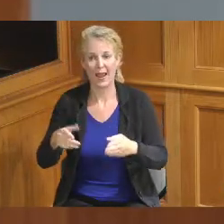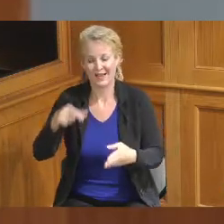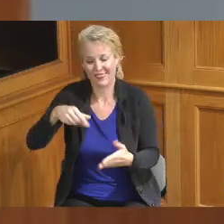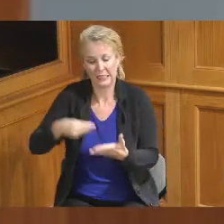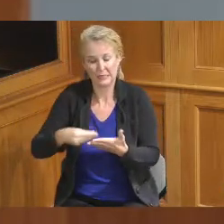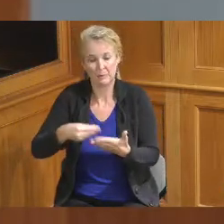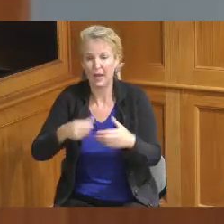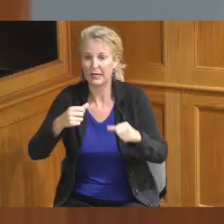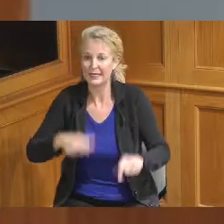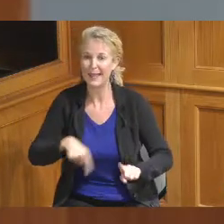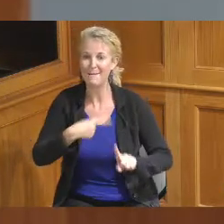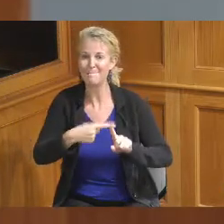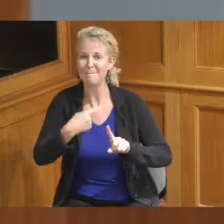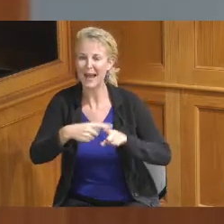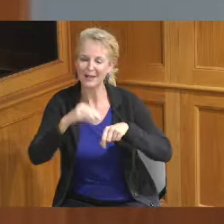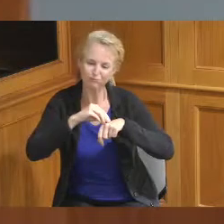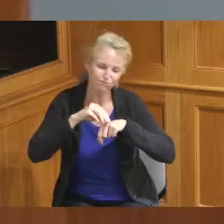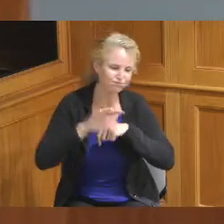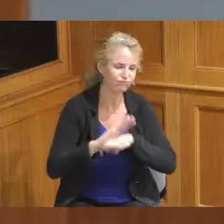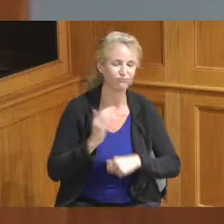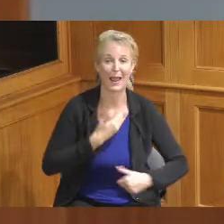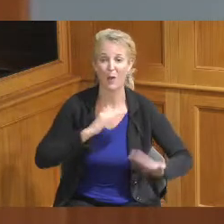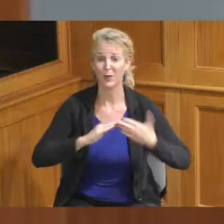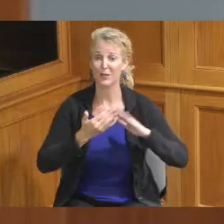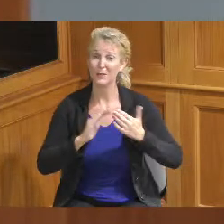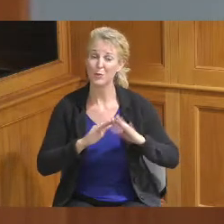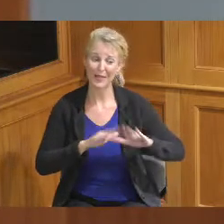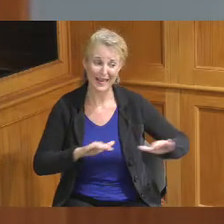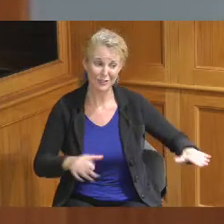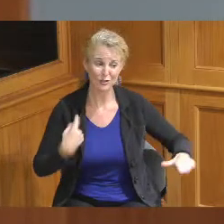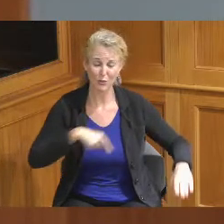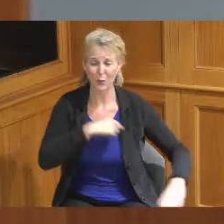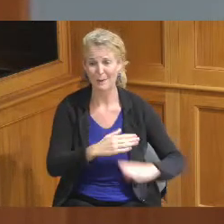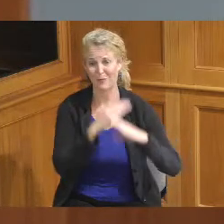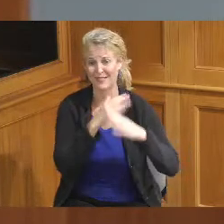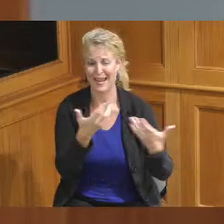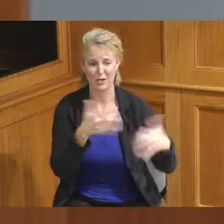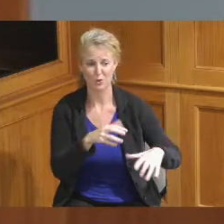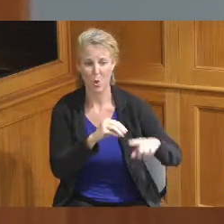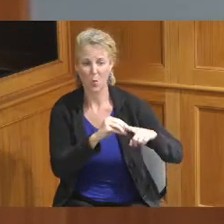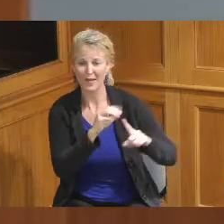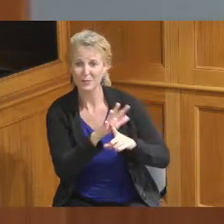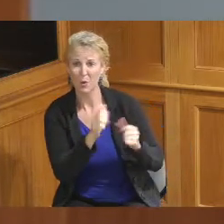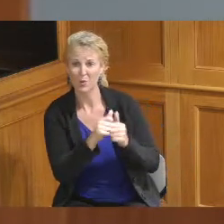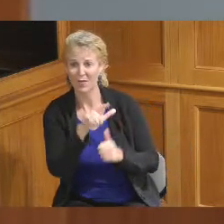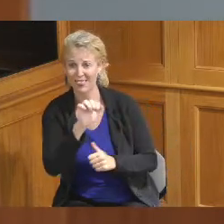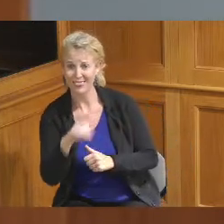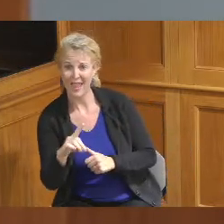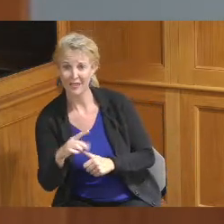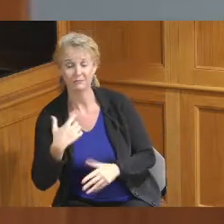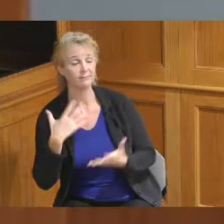in the the community and to protect children from lead if I could just tag on to that talked with